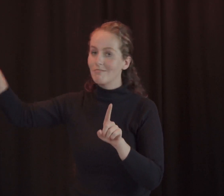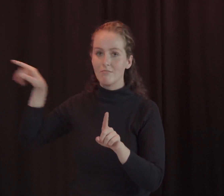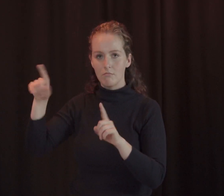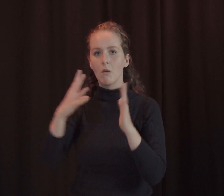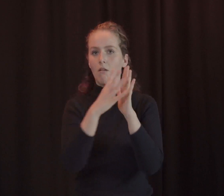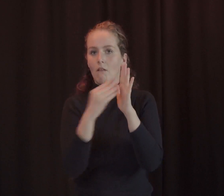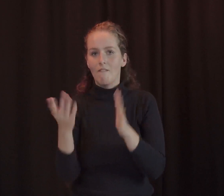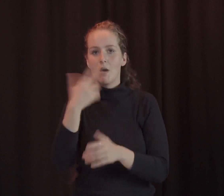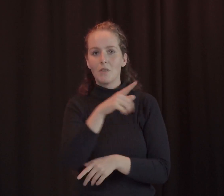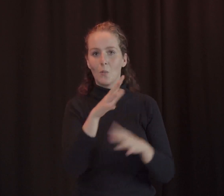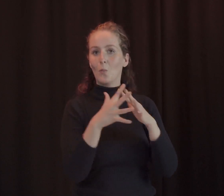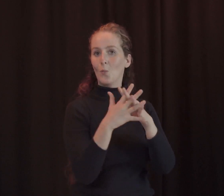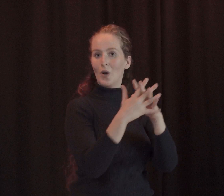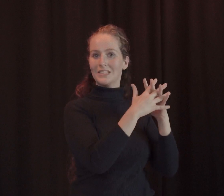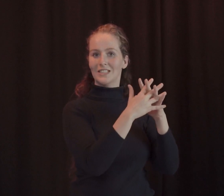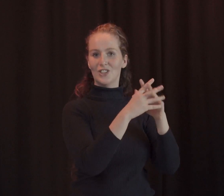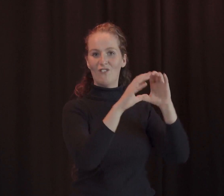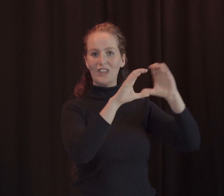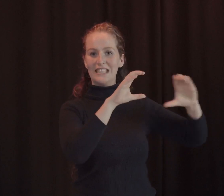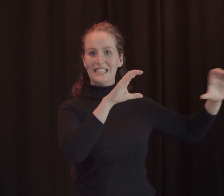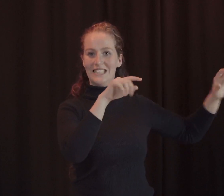All around the room are copies from the West Frieze.